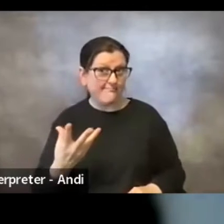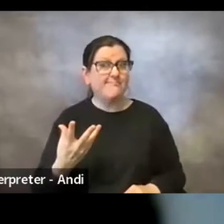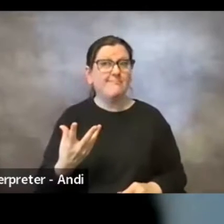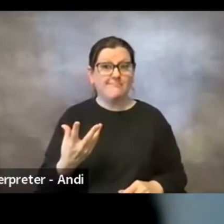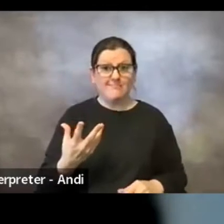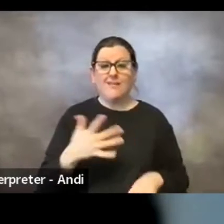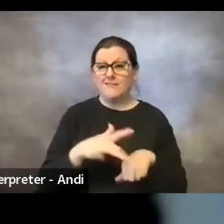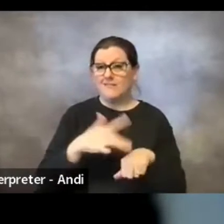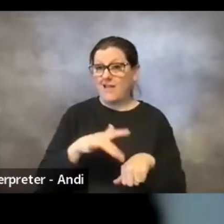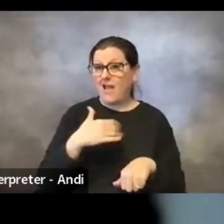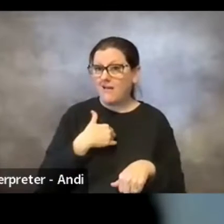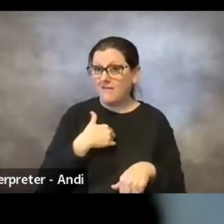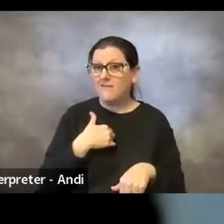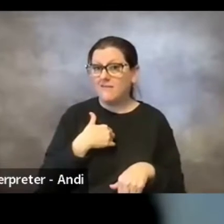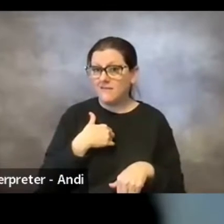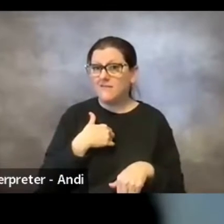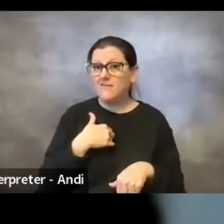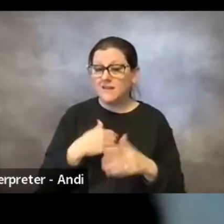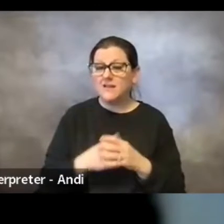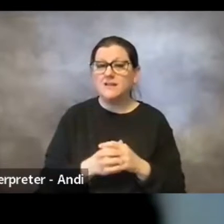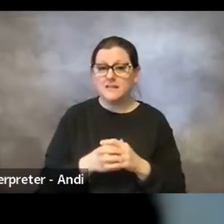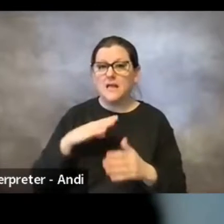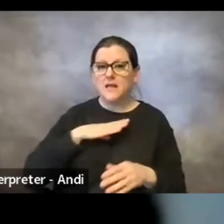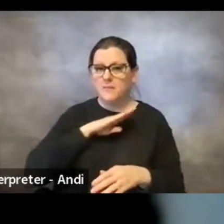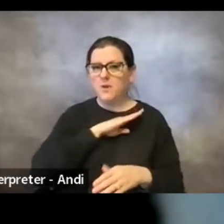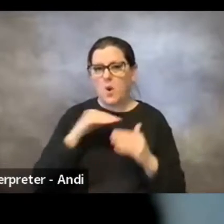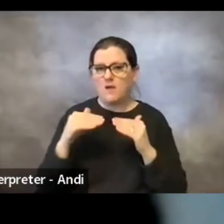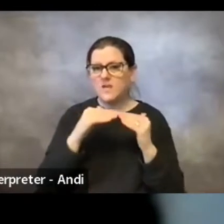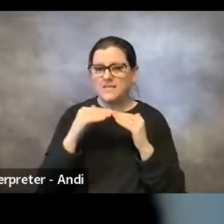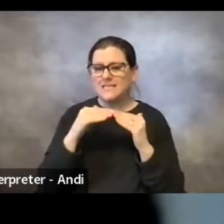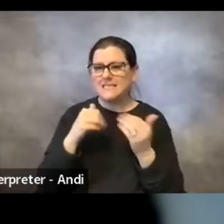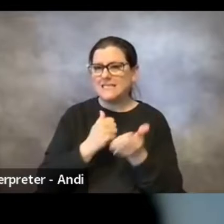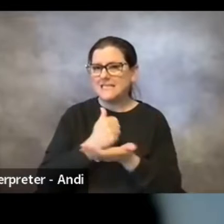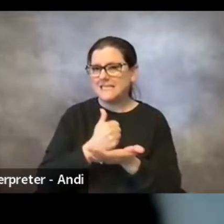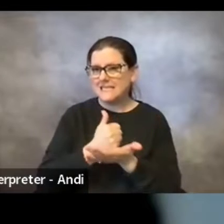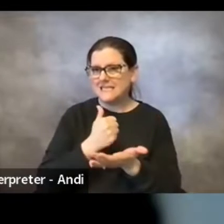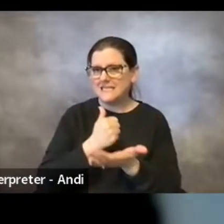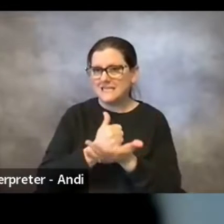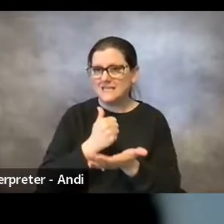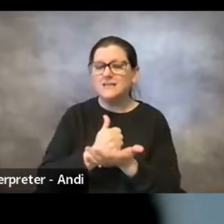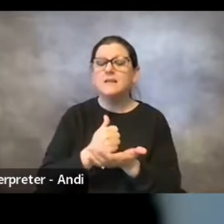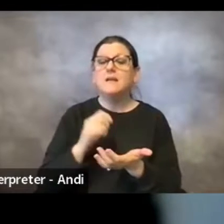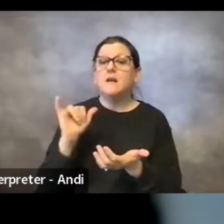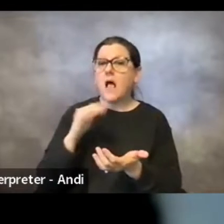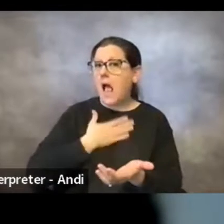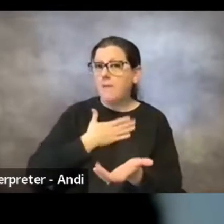opportunities from the Bureau of Justice Assistance to try and expand that work. And I'm happy to talk with folks about that as